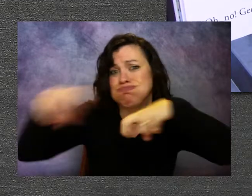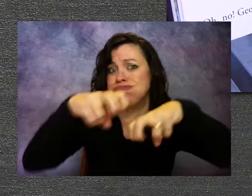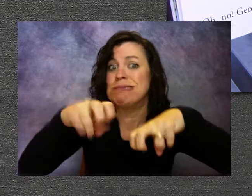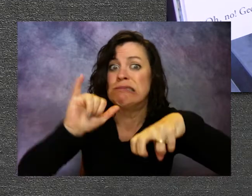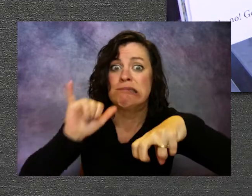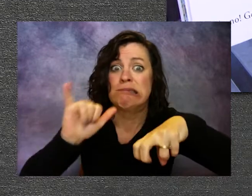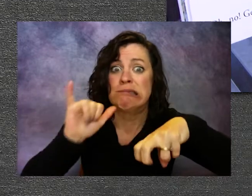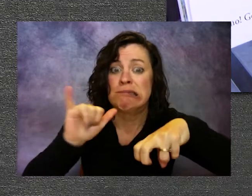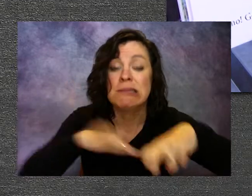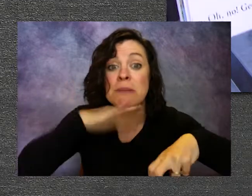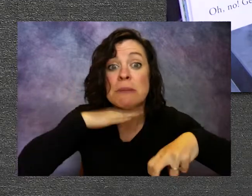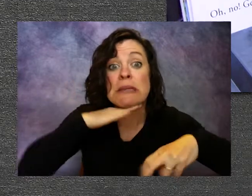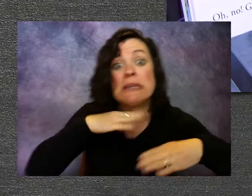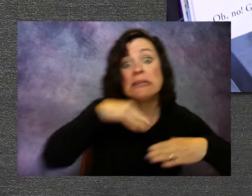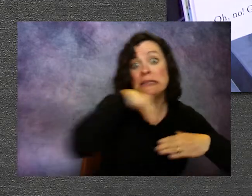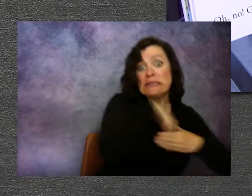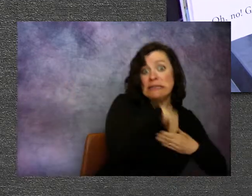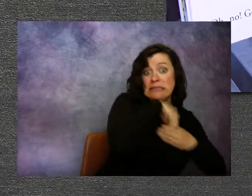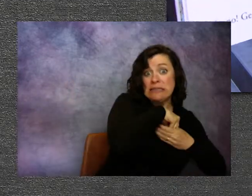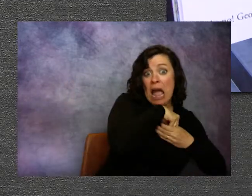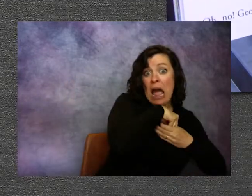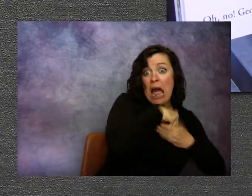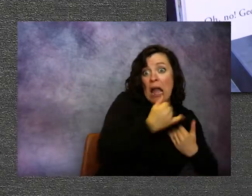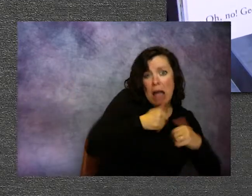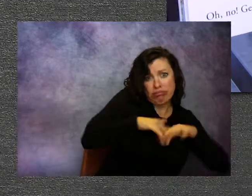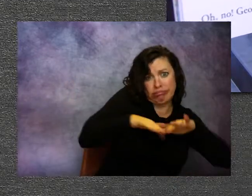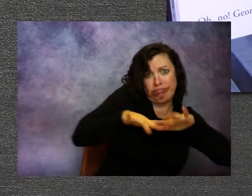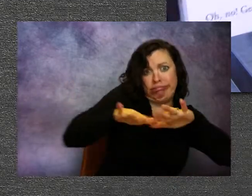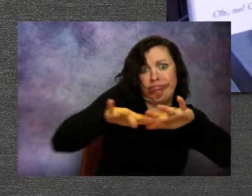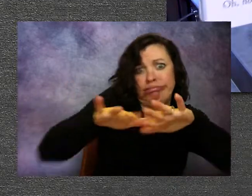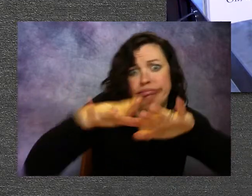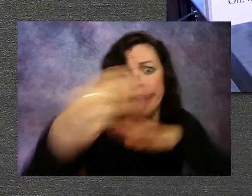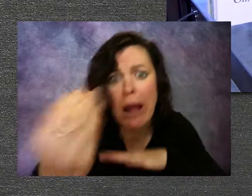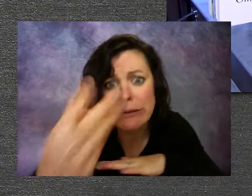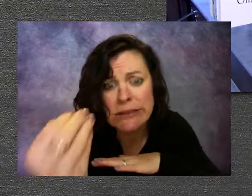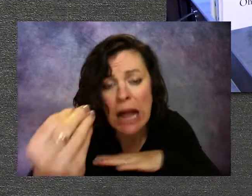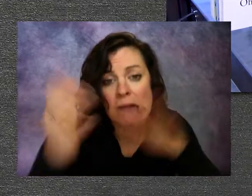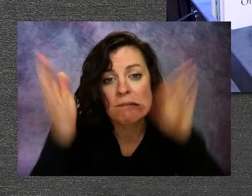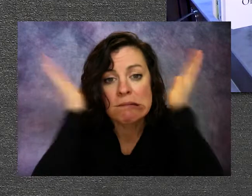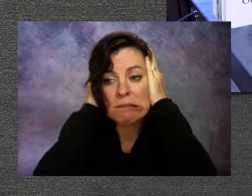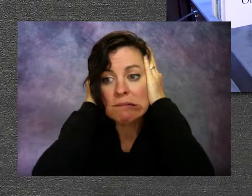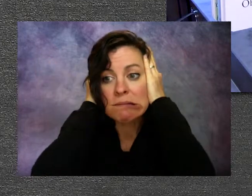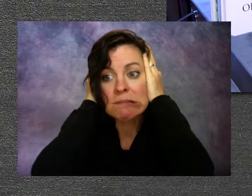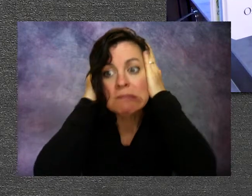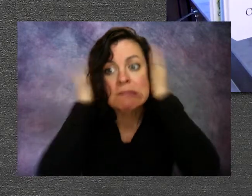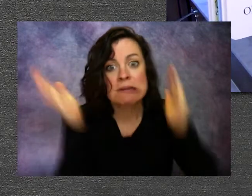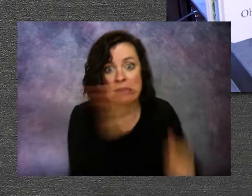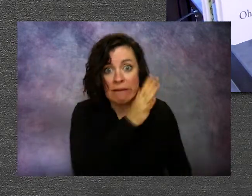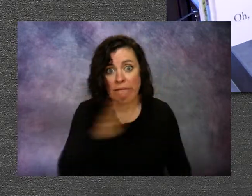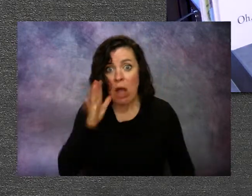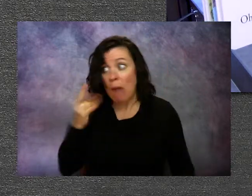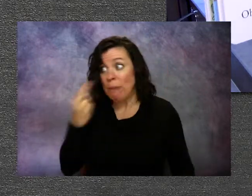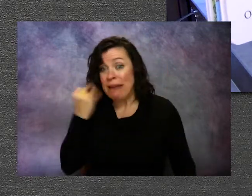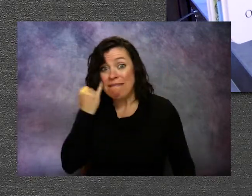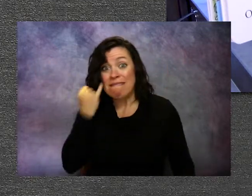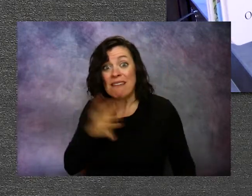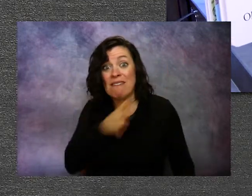In and out are opposites. I don't think the farmer's gonna be too happy when he has to gather all those pigs up.